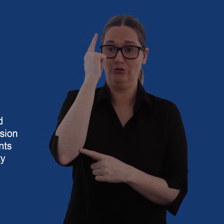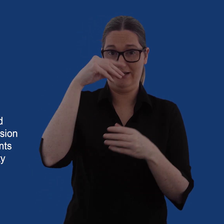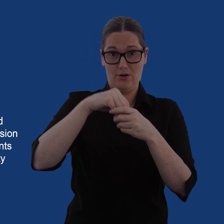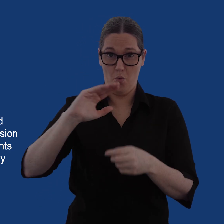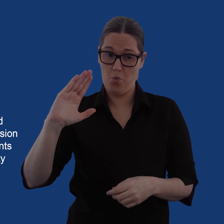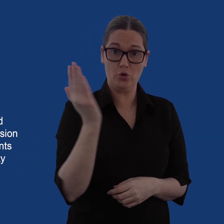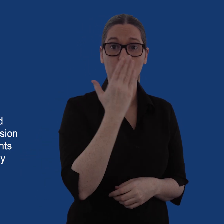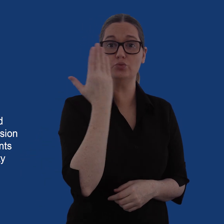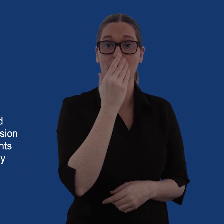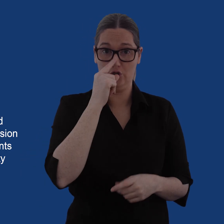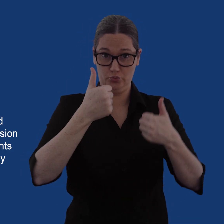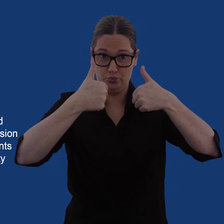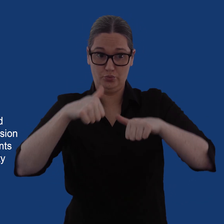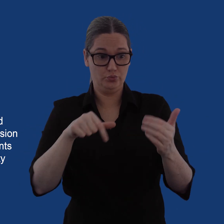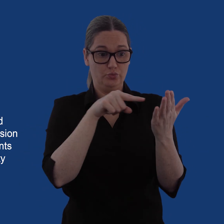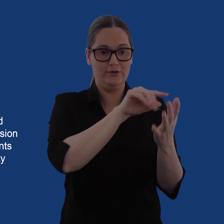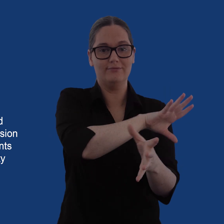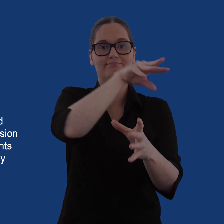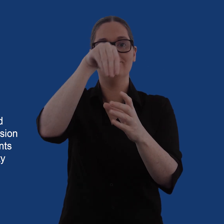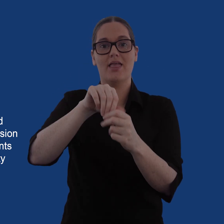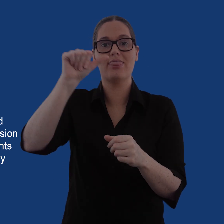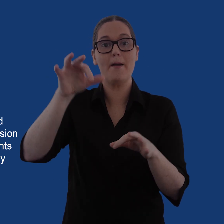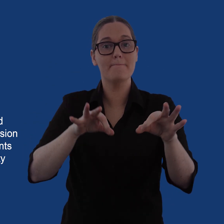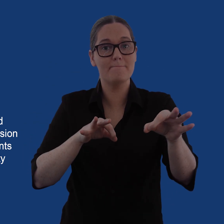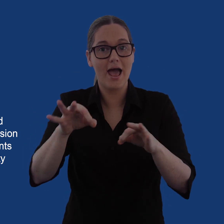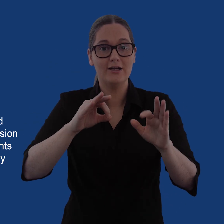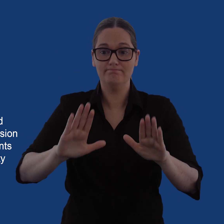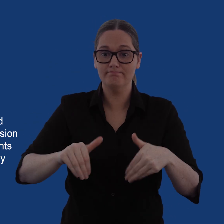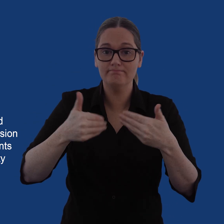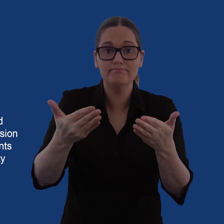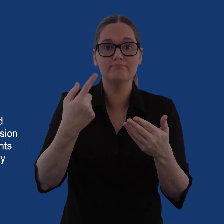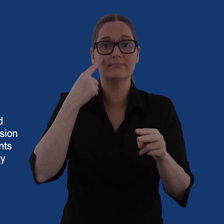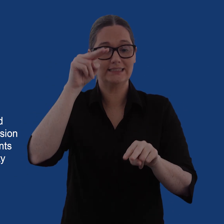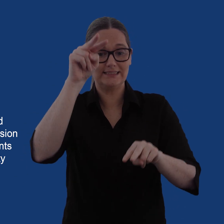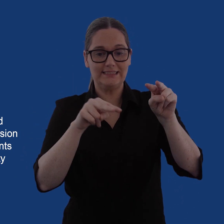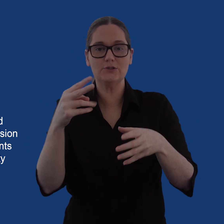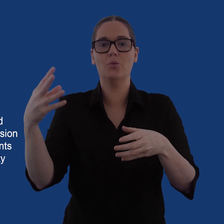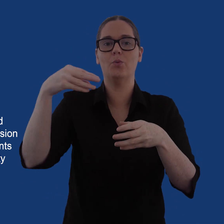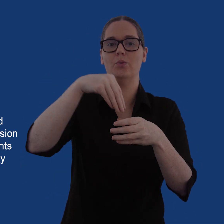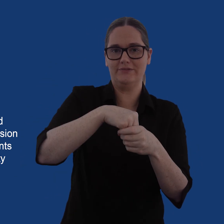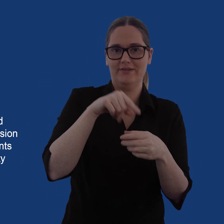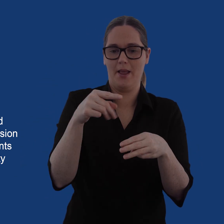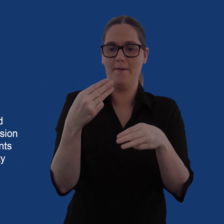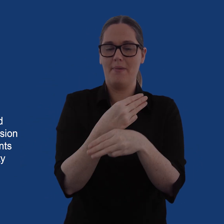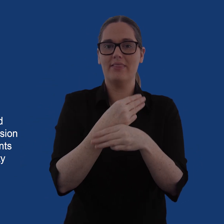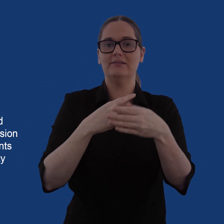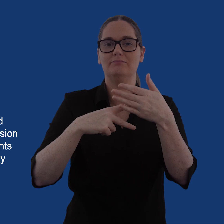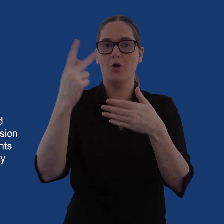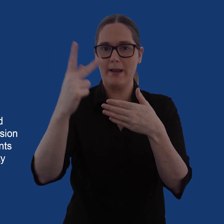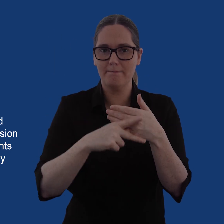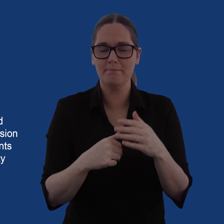Teachers in all schools can use the curriculum and resources to plan, deliver and assess inclusive maths programs.